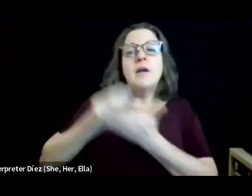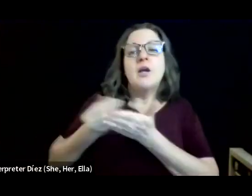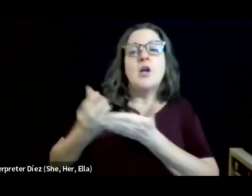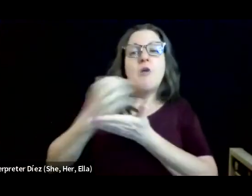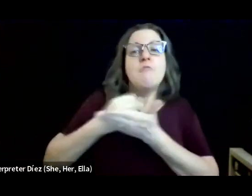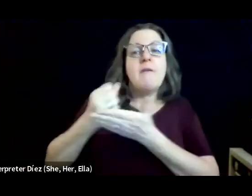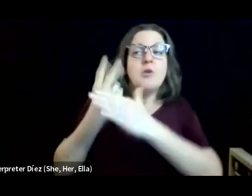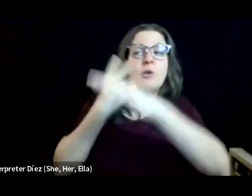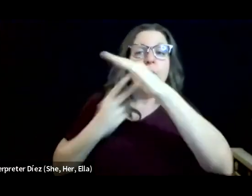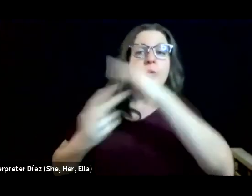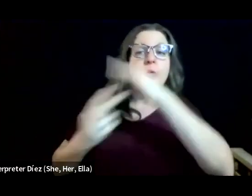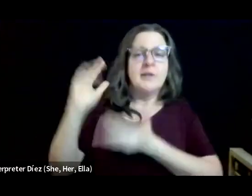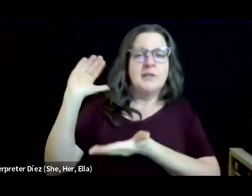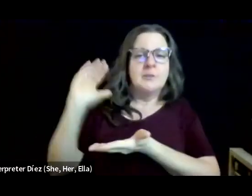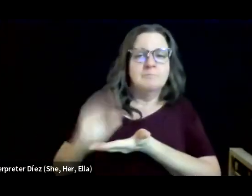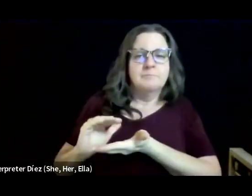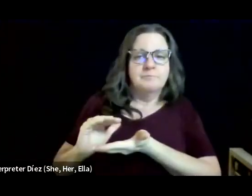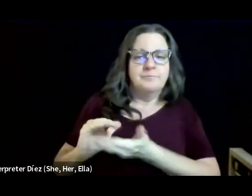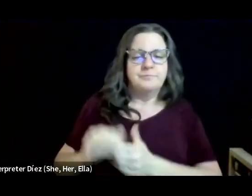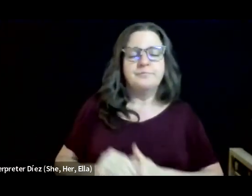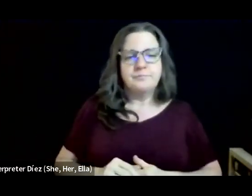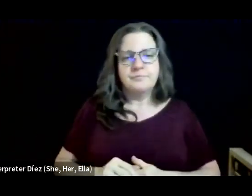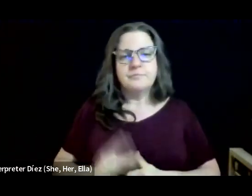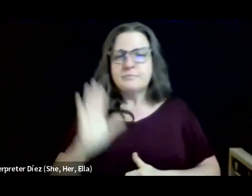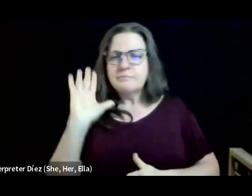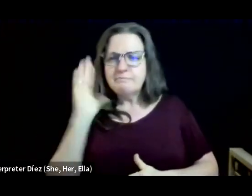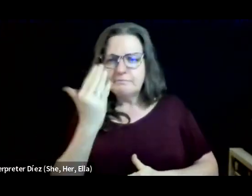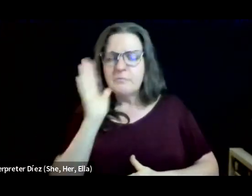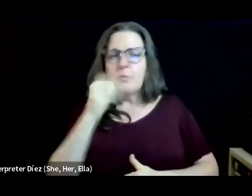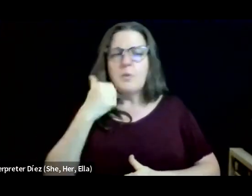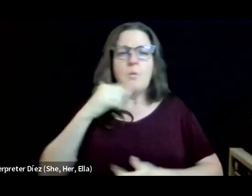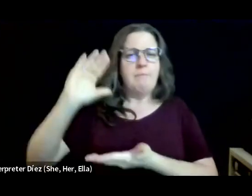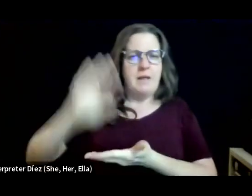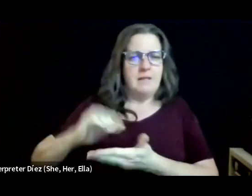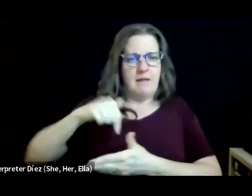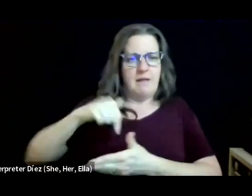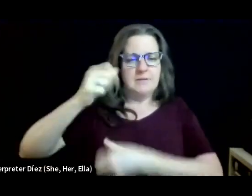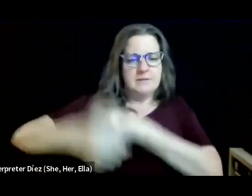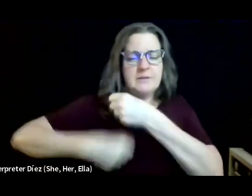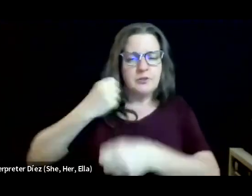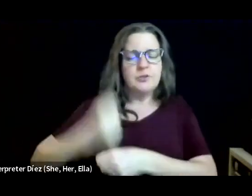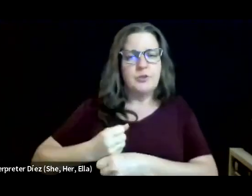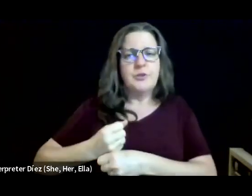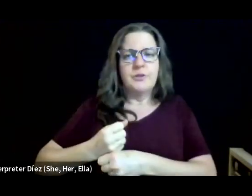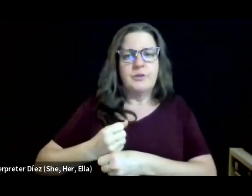They're looking, um, like they're going to be lower than this year and was included in the budget.